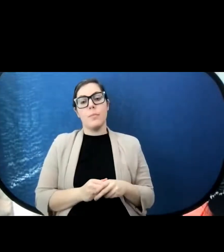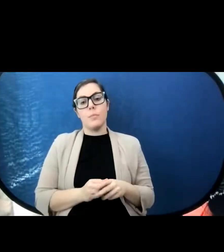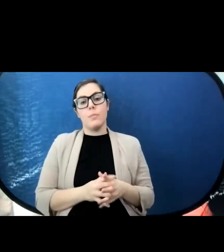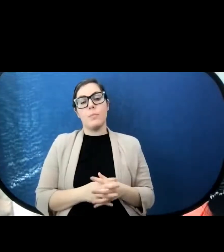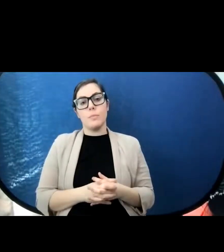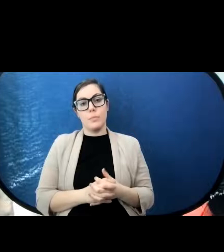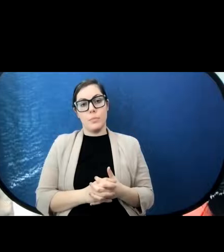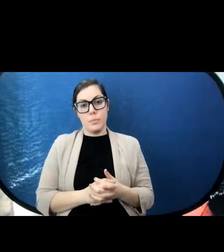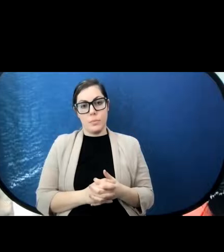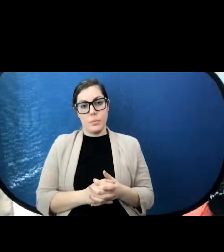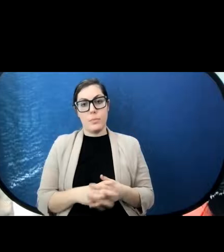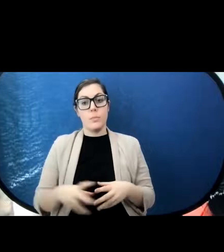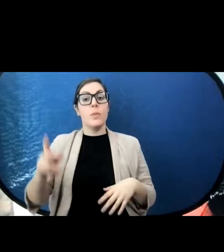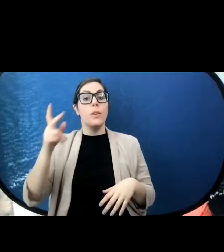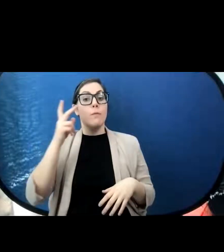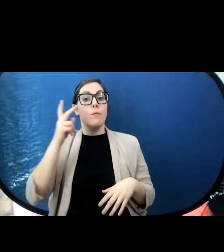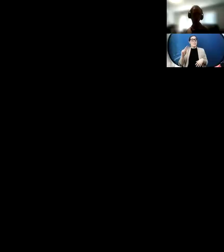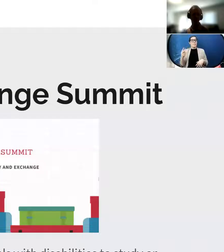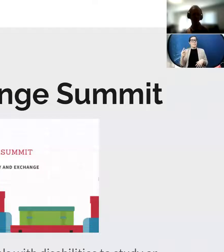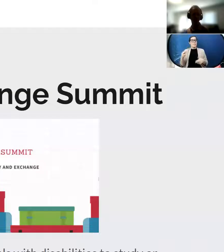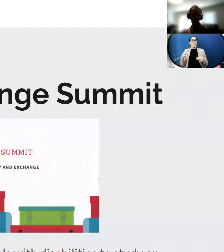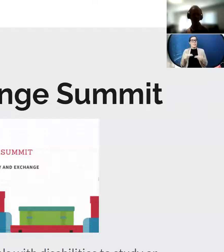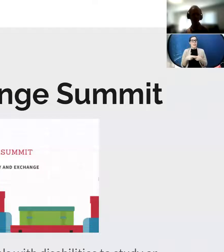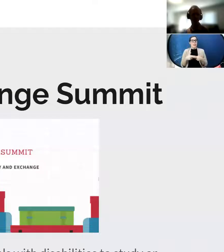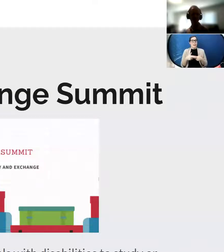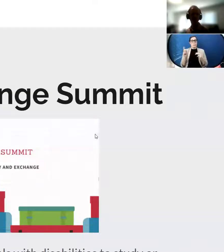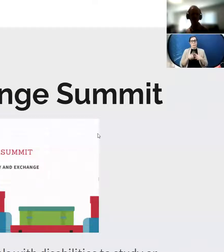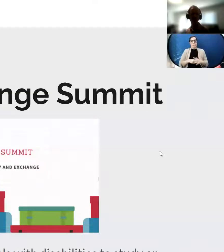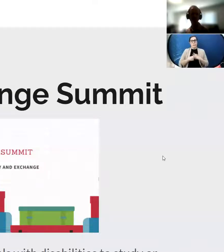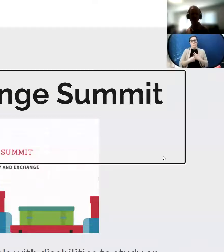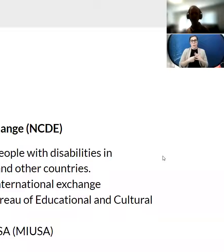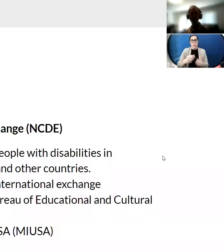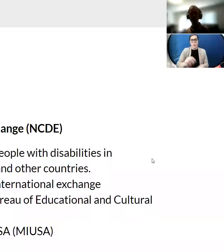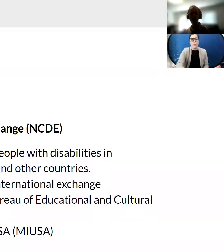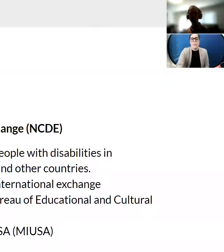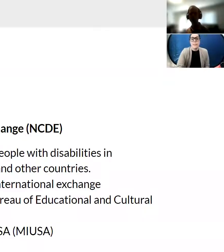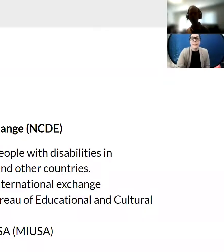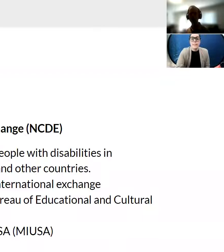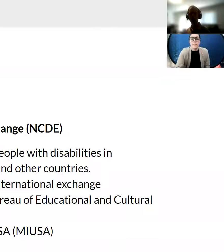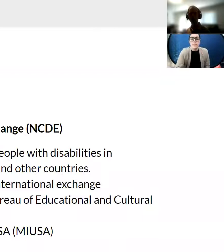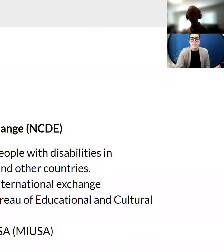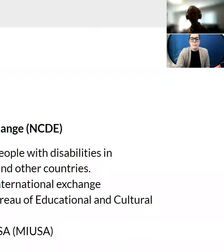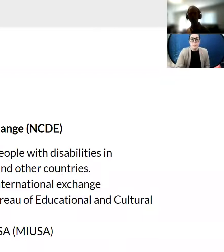on the second slide, what is the NCDE, so many of you might already kind of know about us,